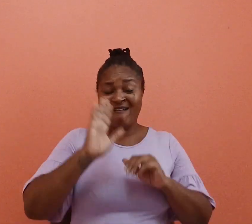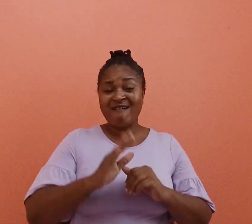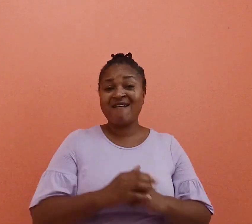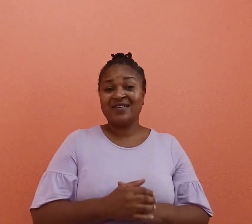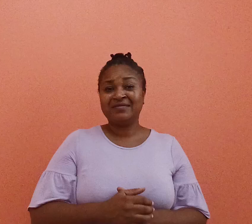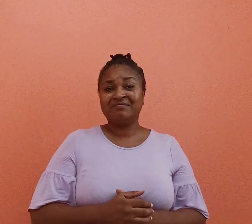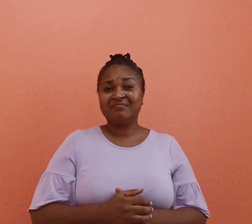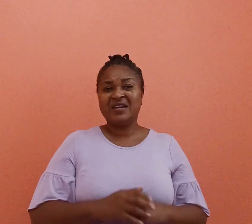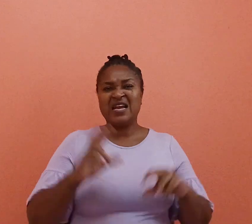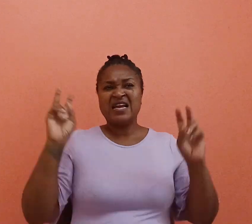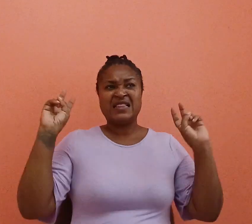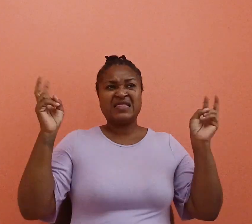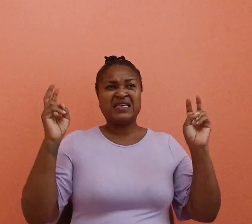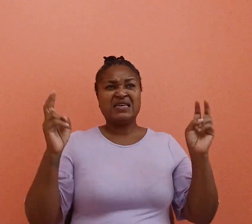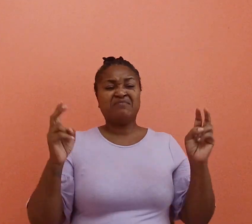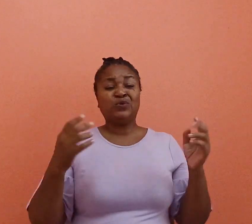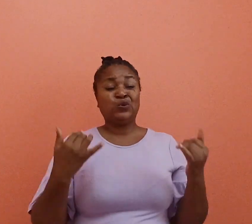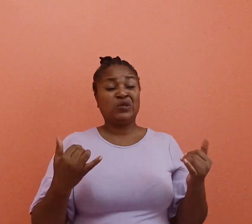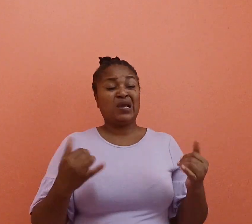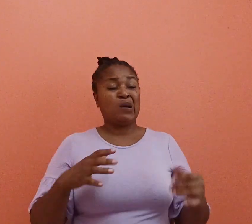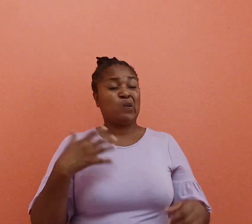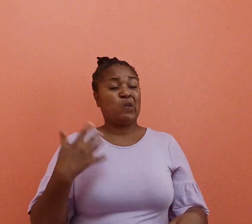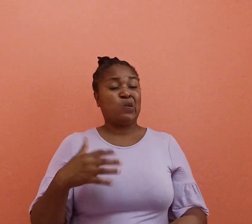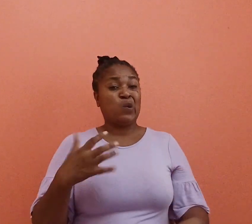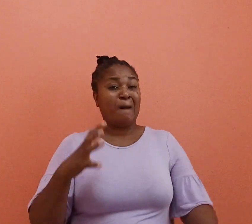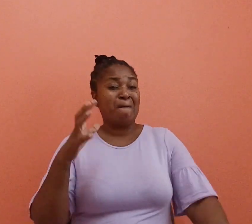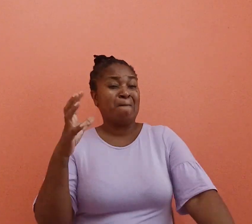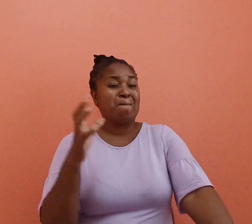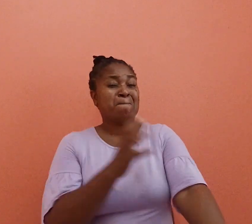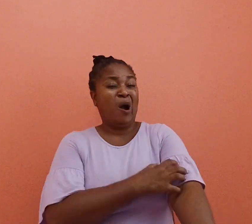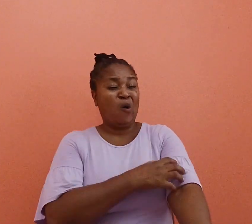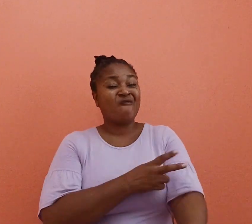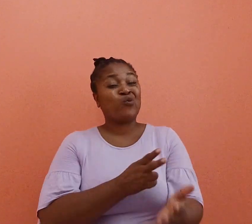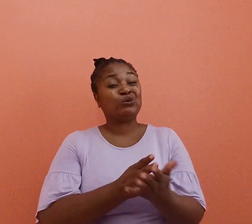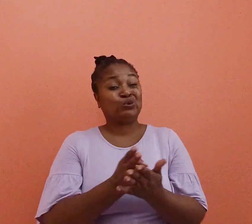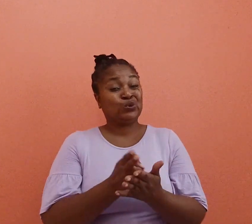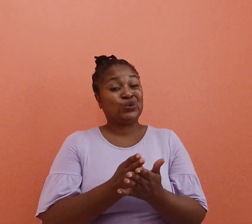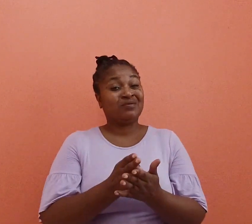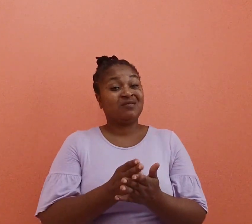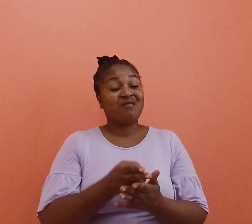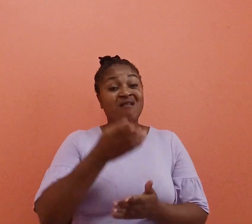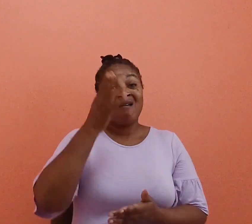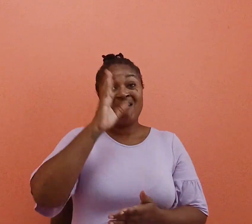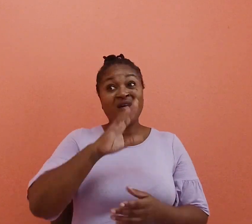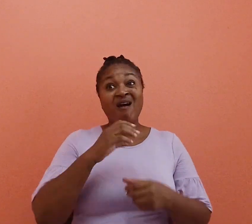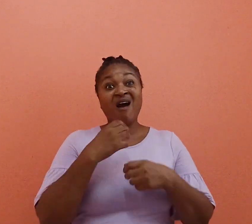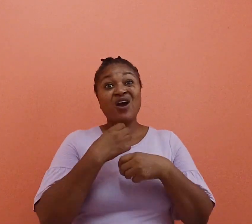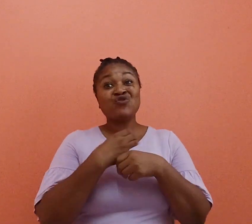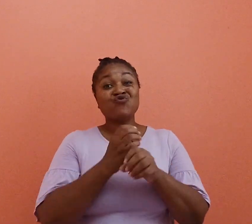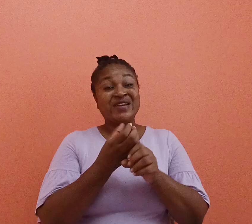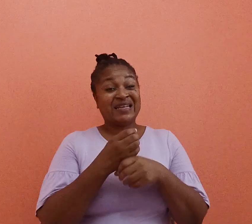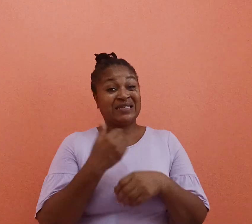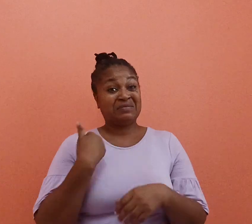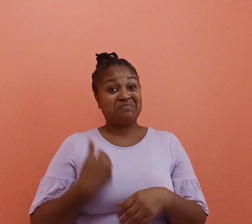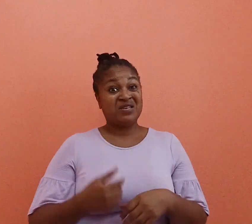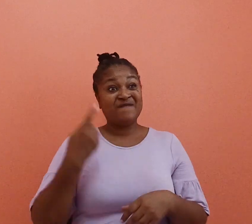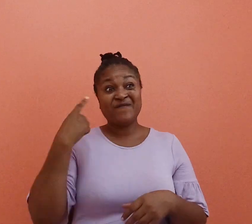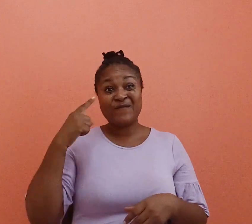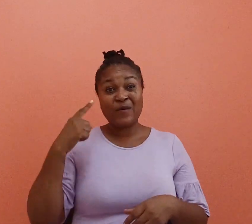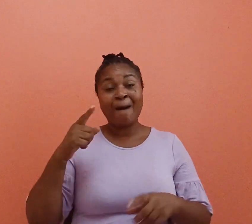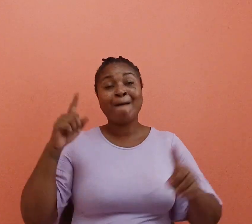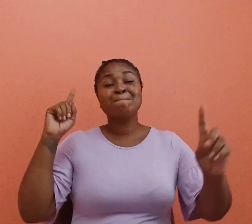a powerful truth. God created me for a purpose.